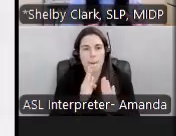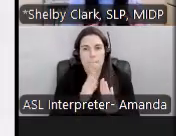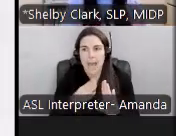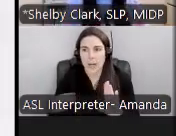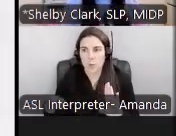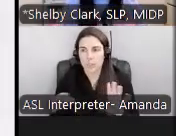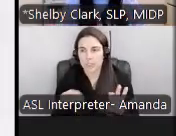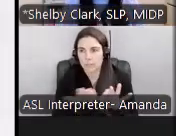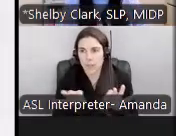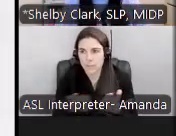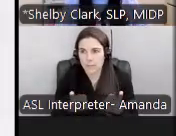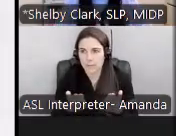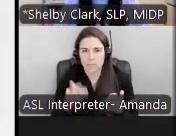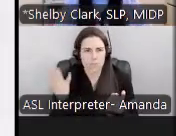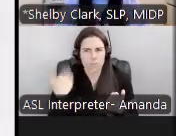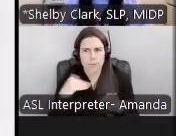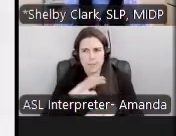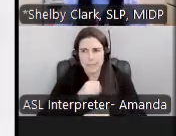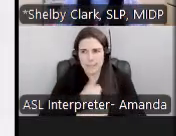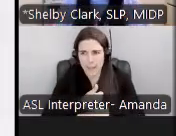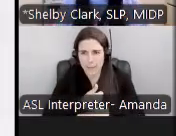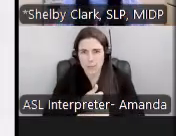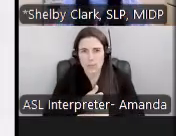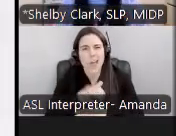established, this isn't that's an emergency,